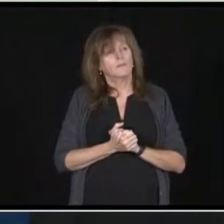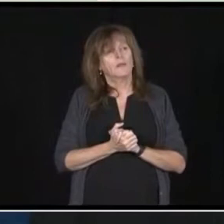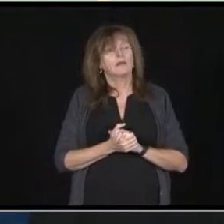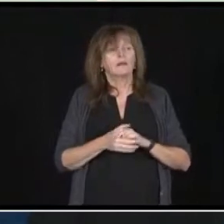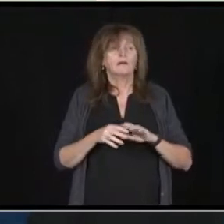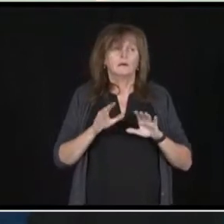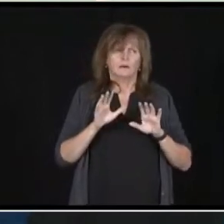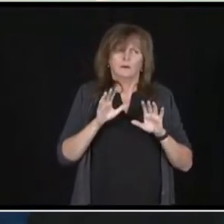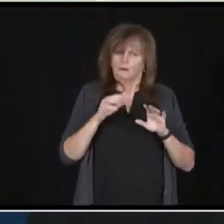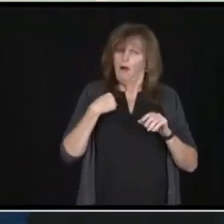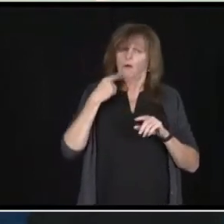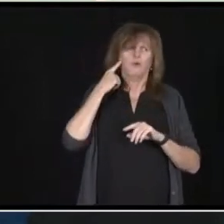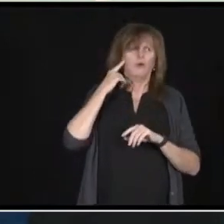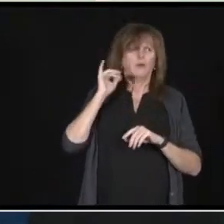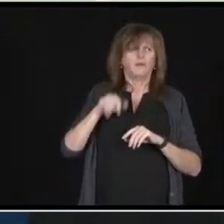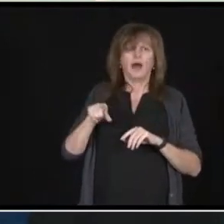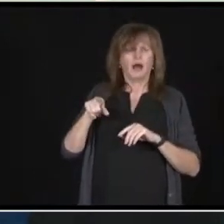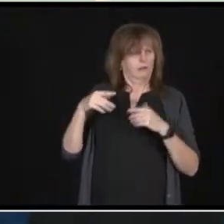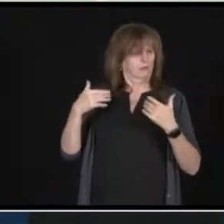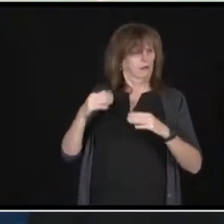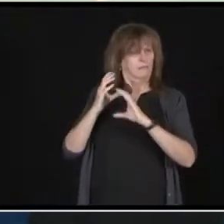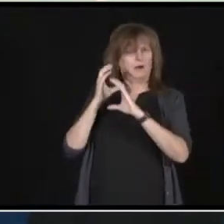situation.